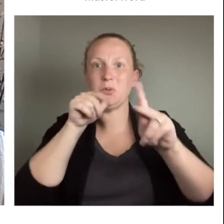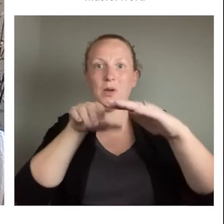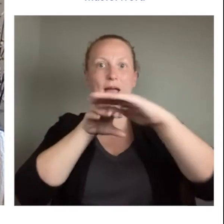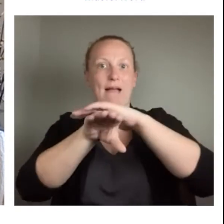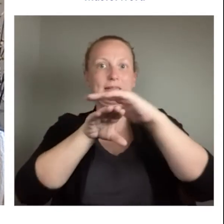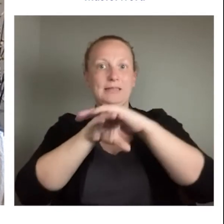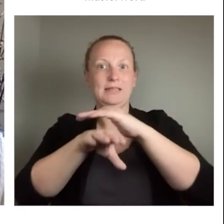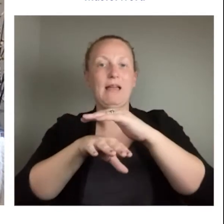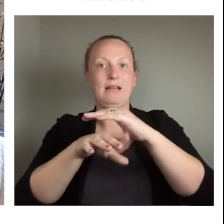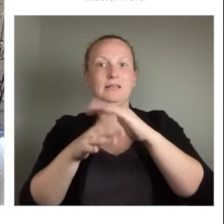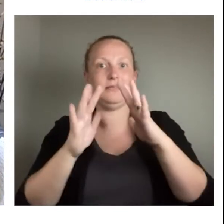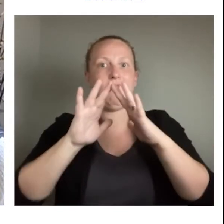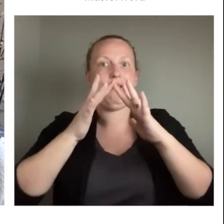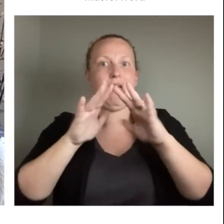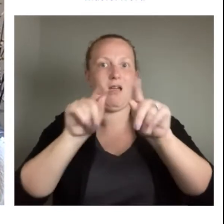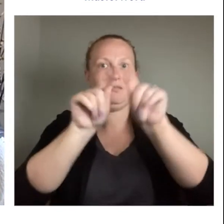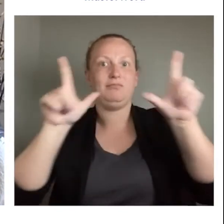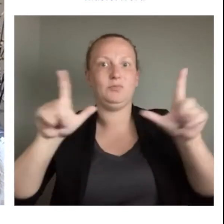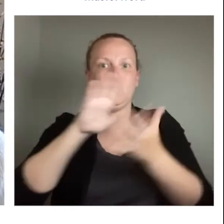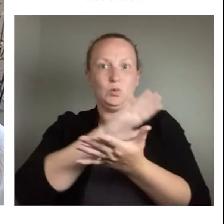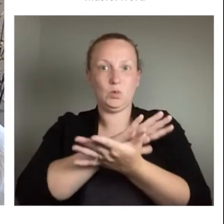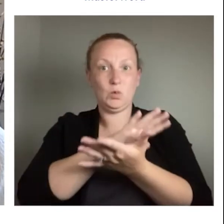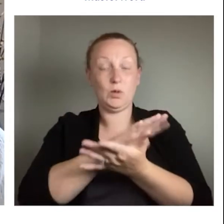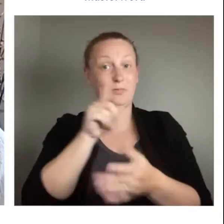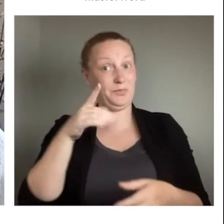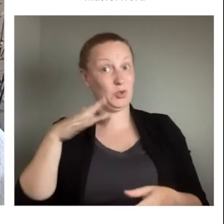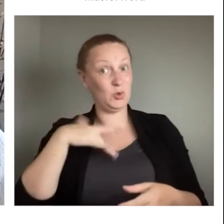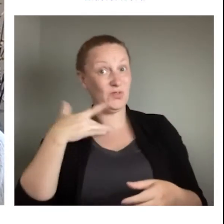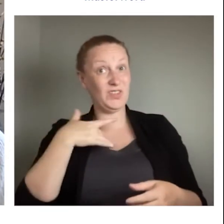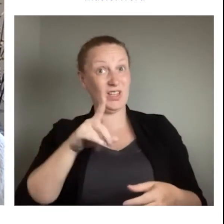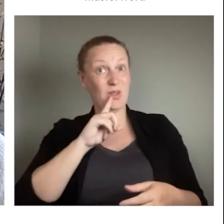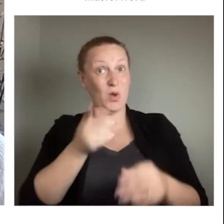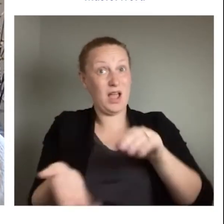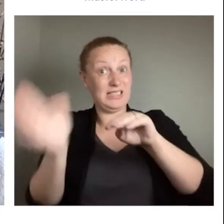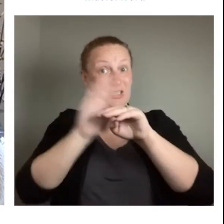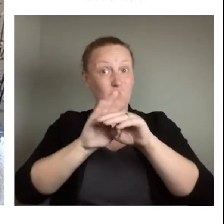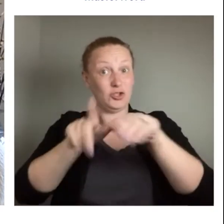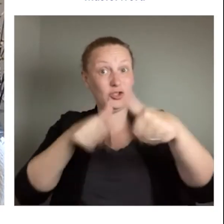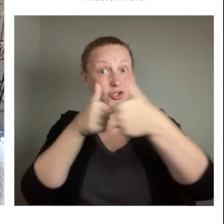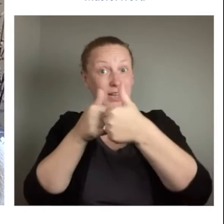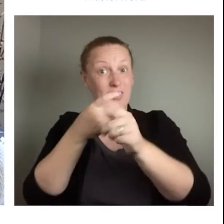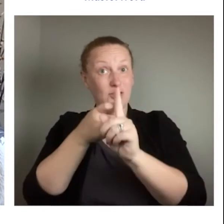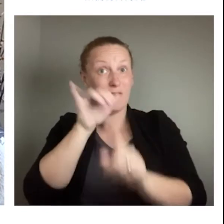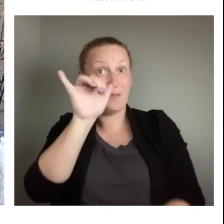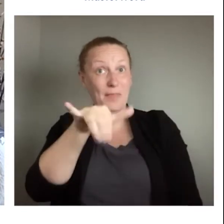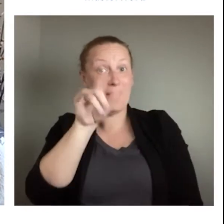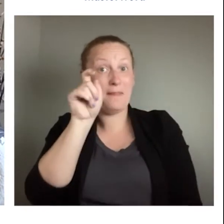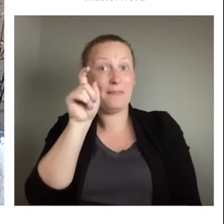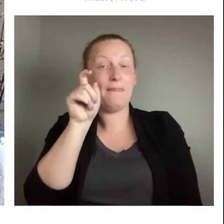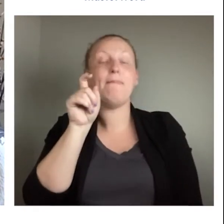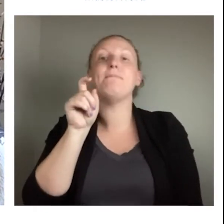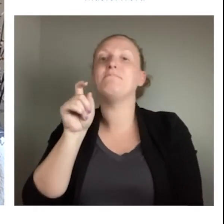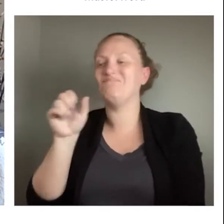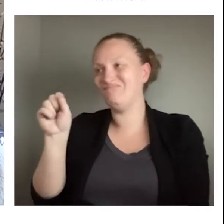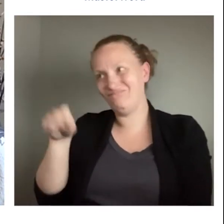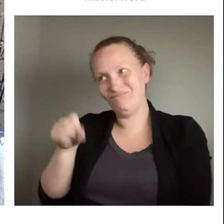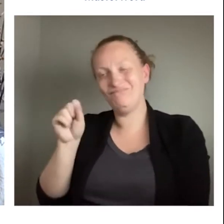Do you feel that there was an effect an additional possible challenge from that? Absolutely, absolutely.